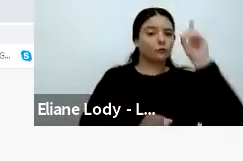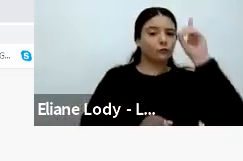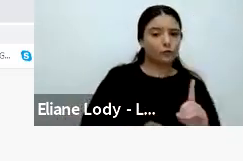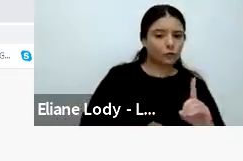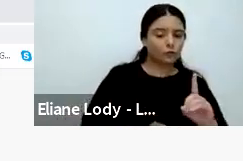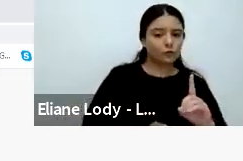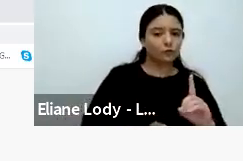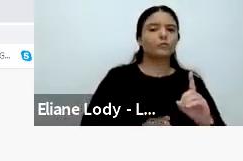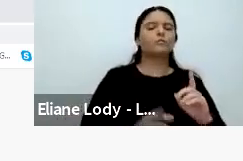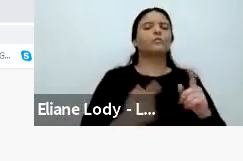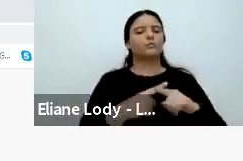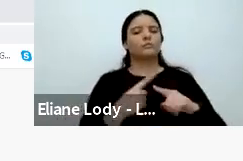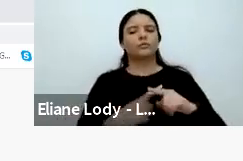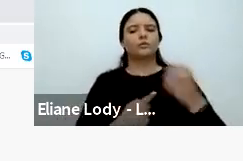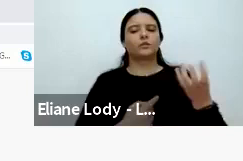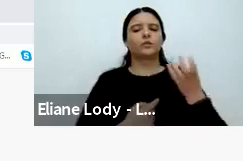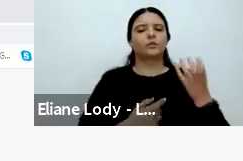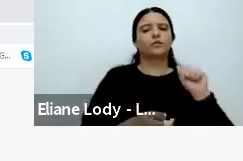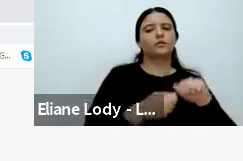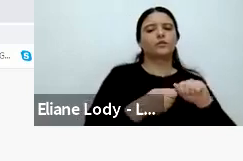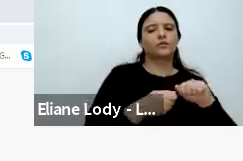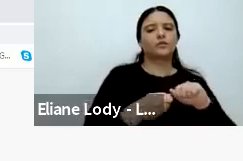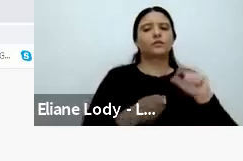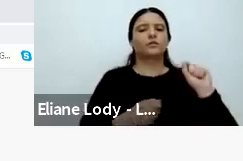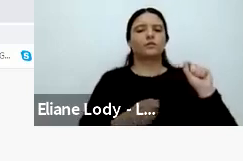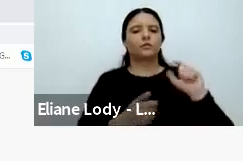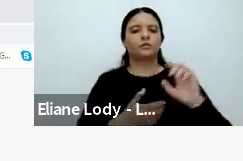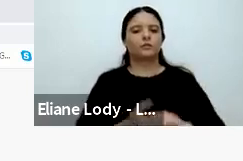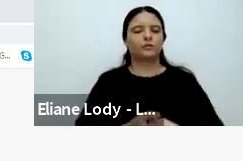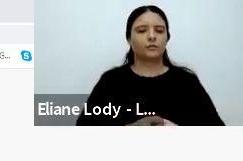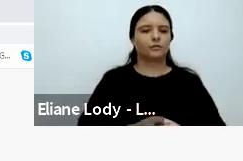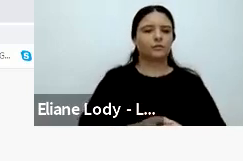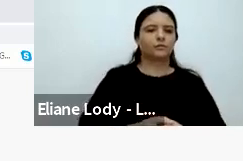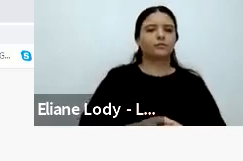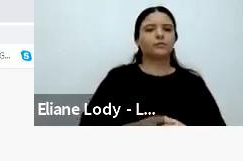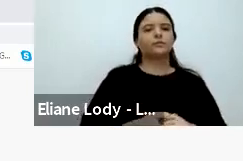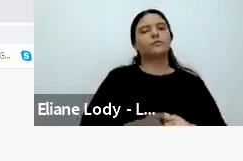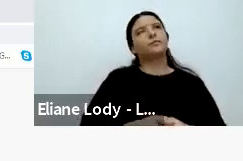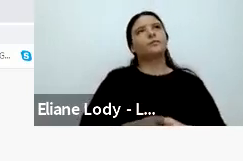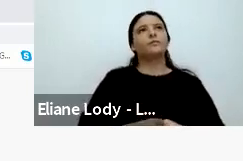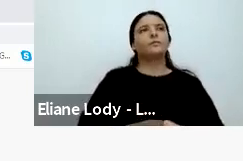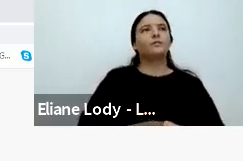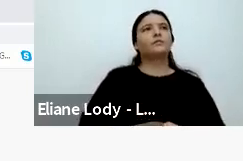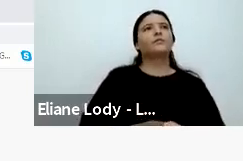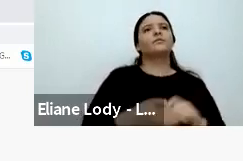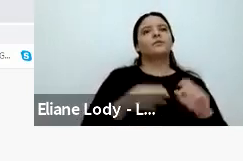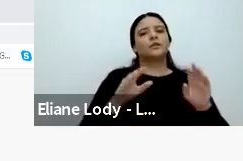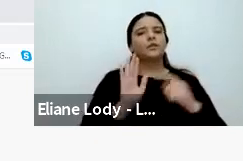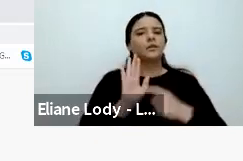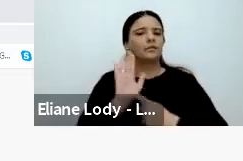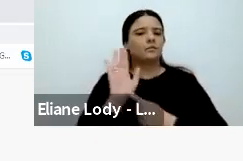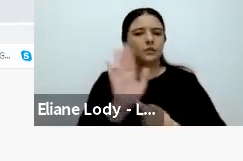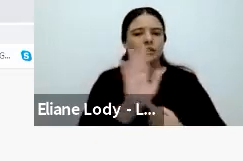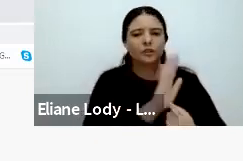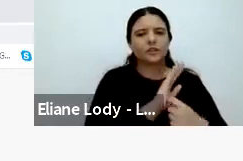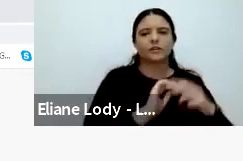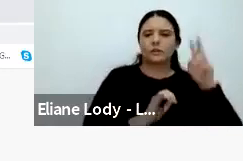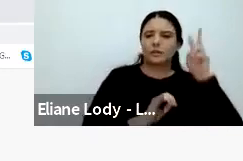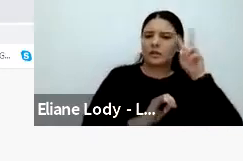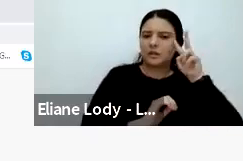to do is present. only only they personally only they they present mythology, they don't present history. They they present a they present a story of how great